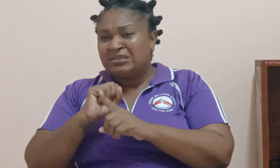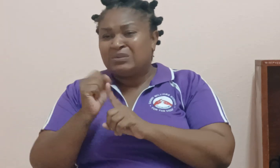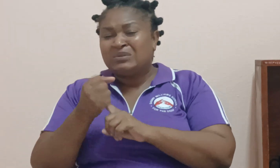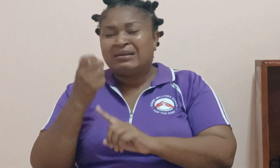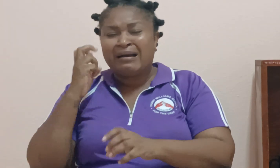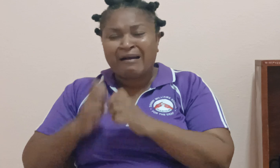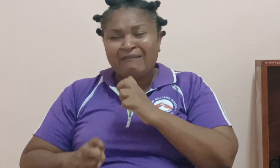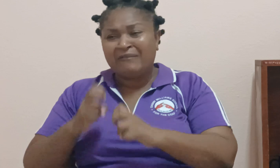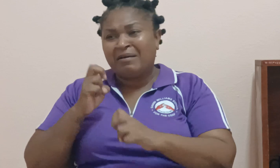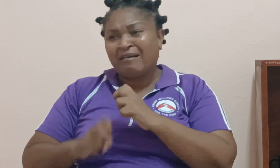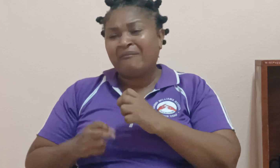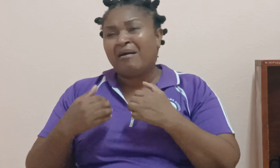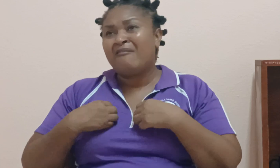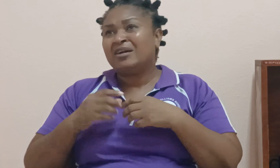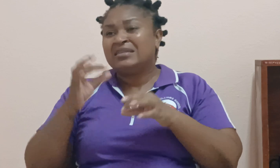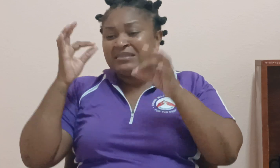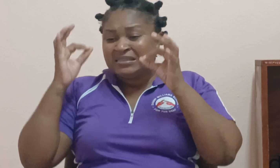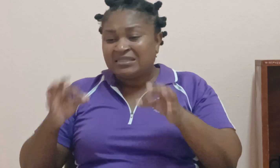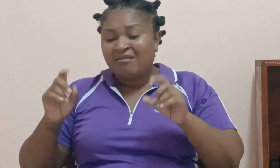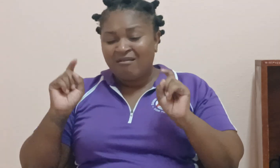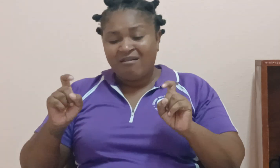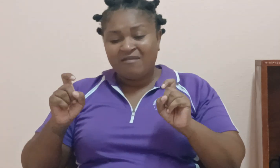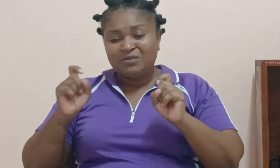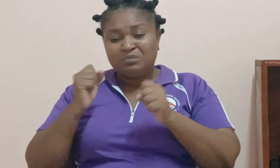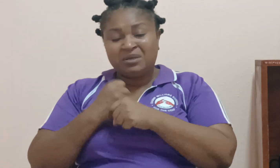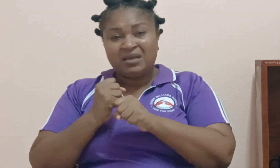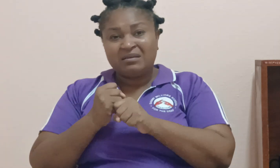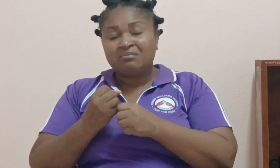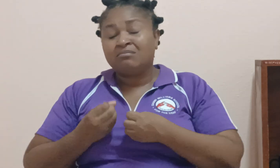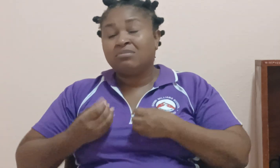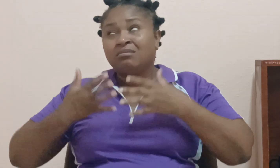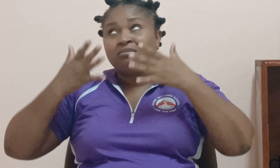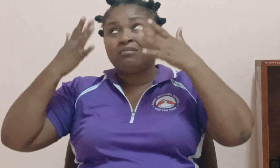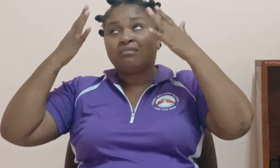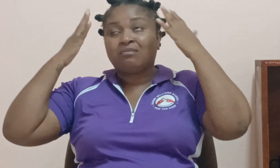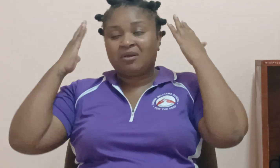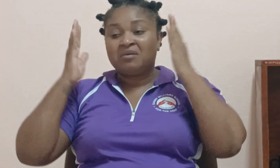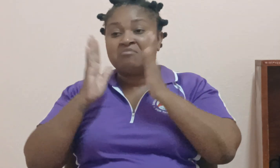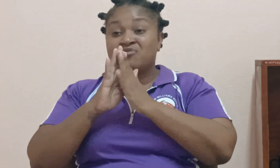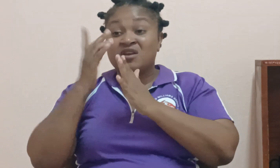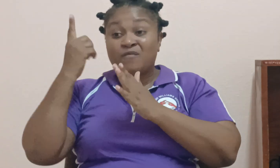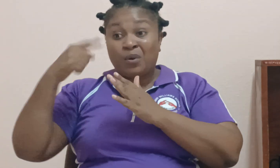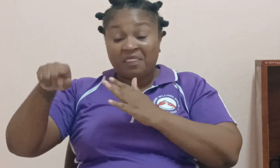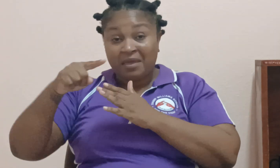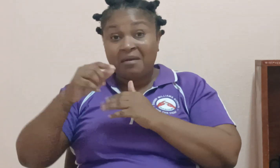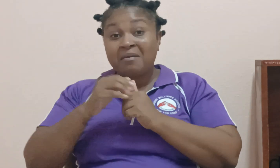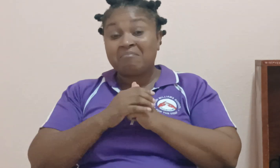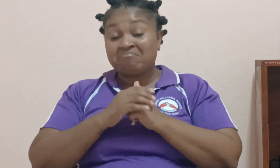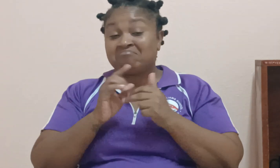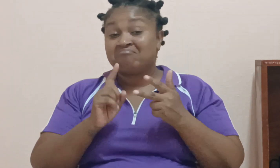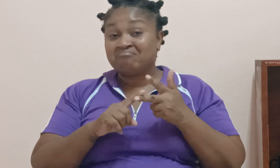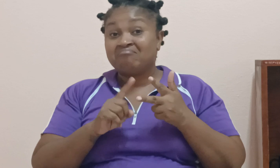decisions and choices are overwhelming. 3. Women who are contemplating the